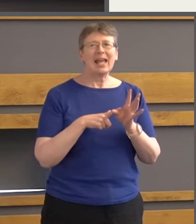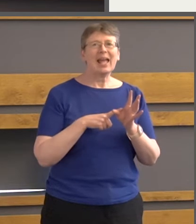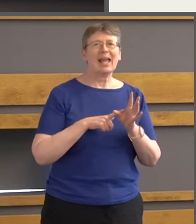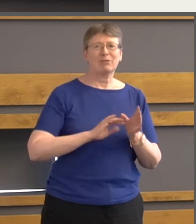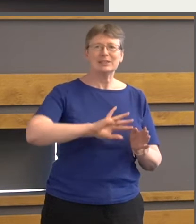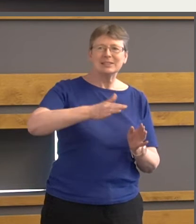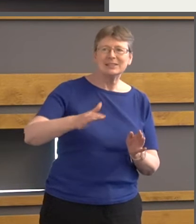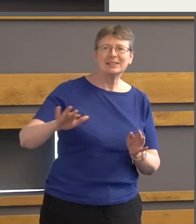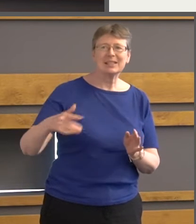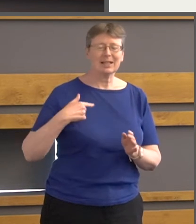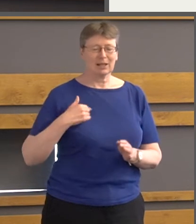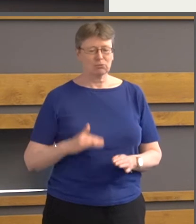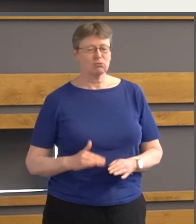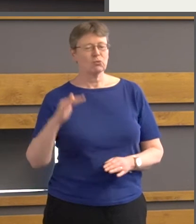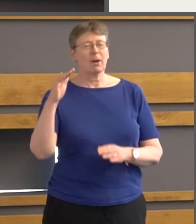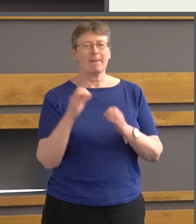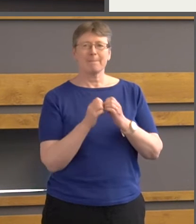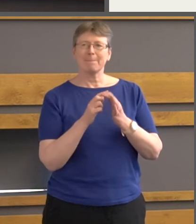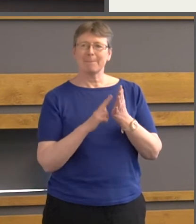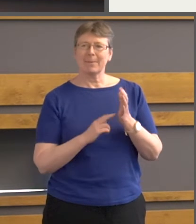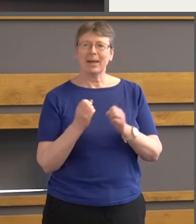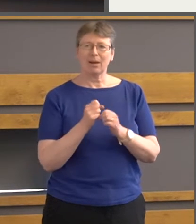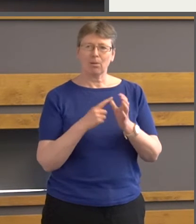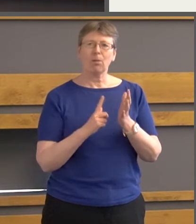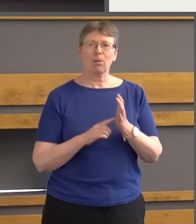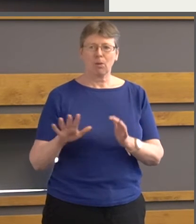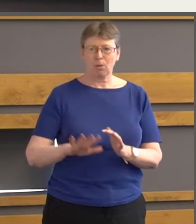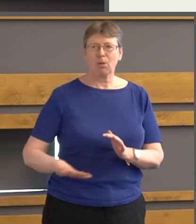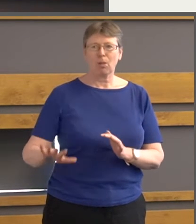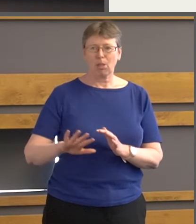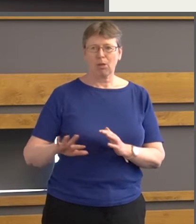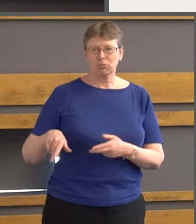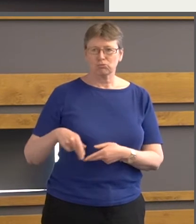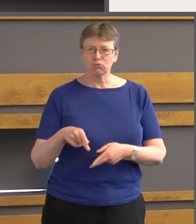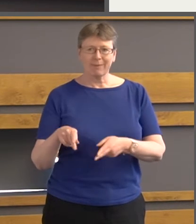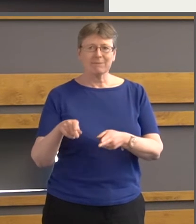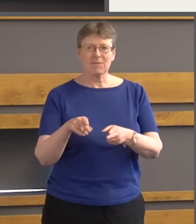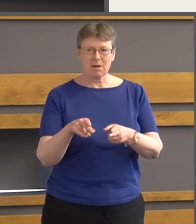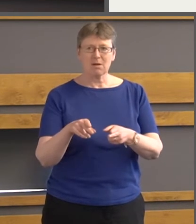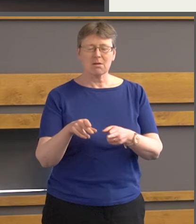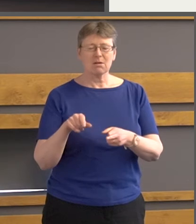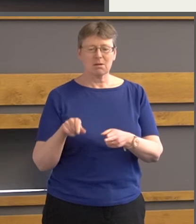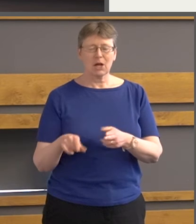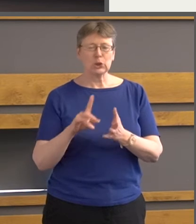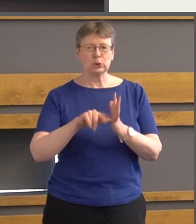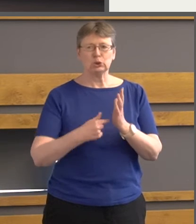I grew up in Bengal which is a riverine state where the jute grows.